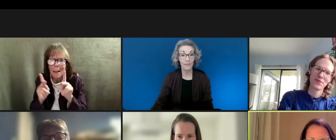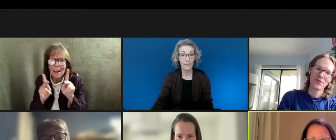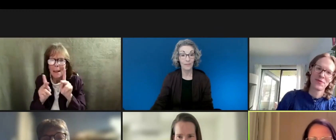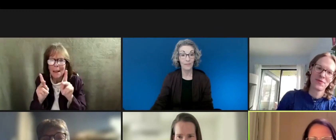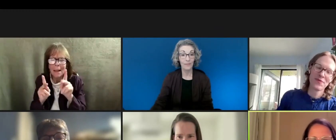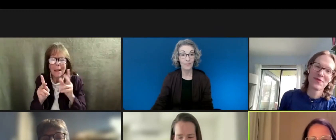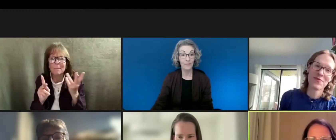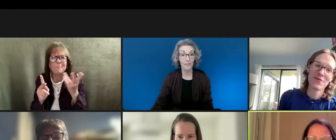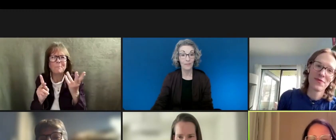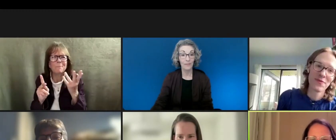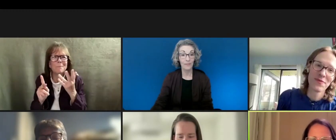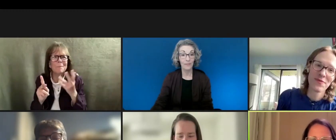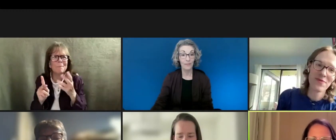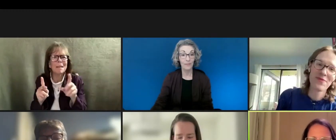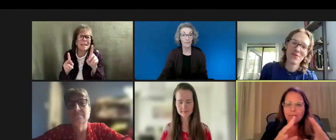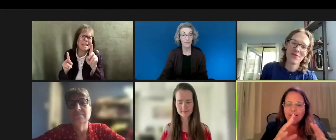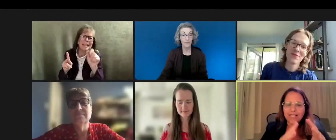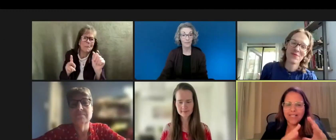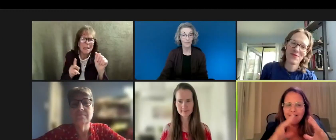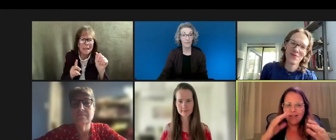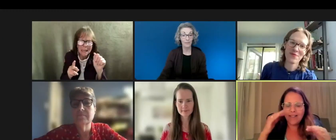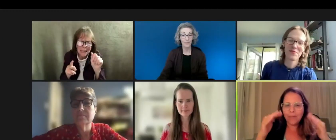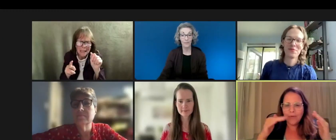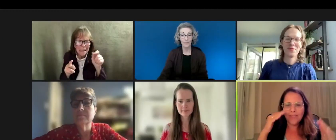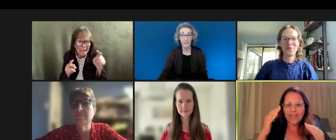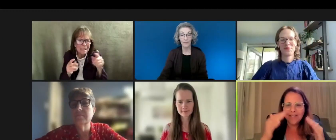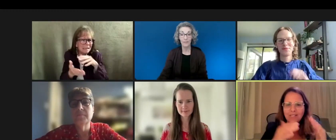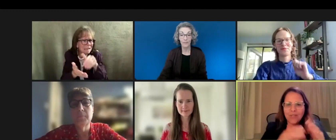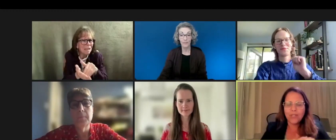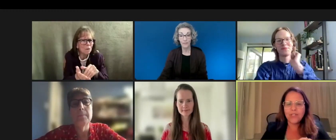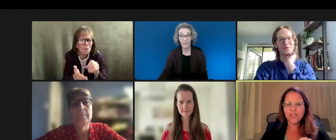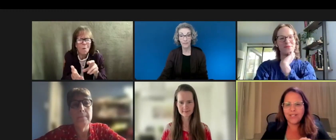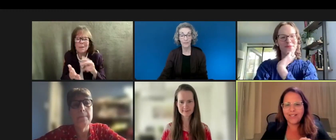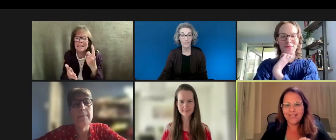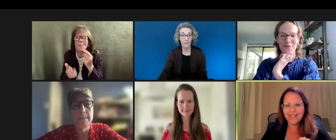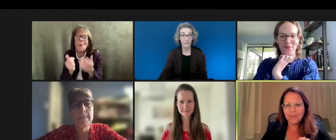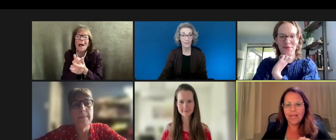so just somebody that can help you think the situation.